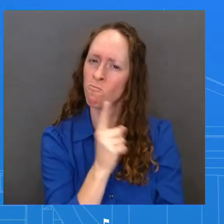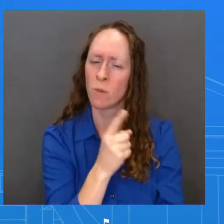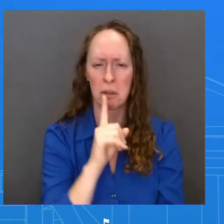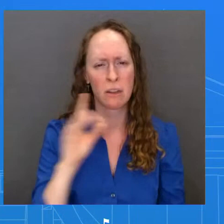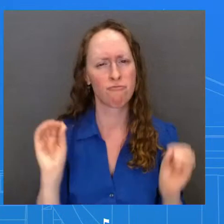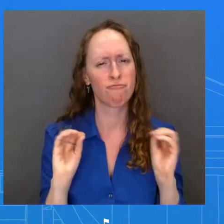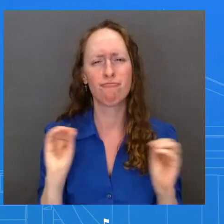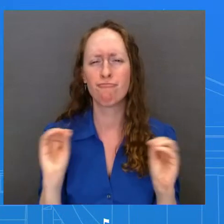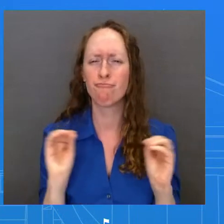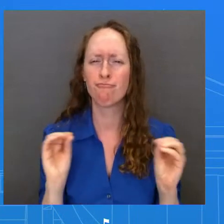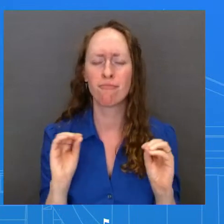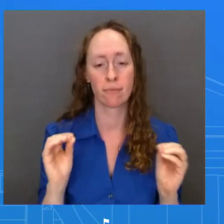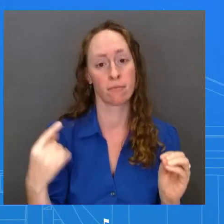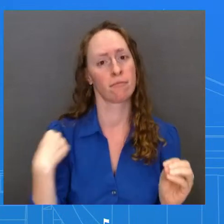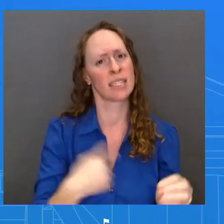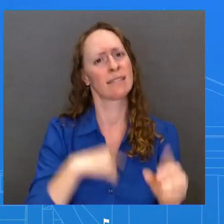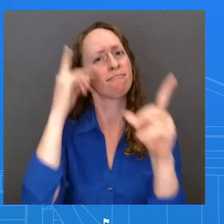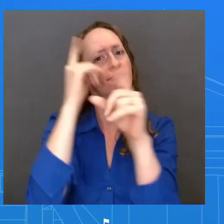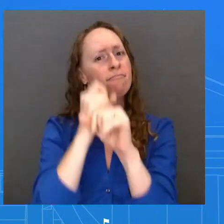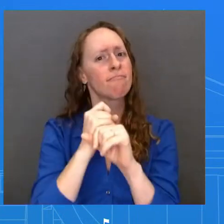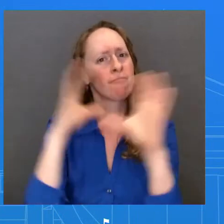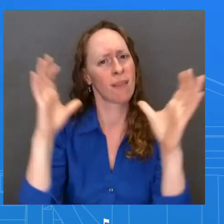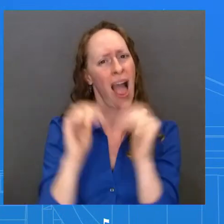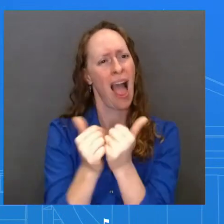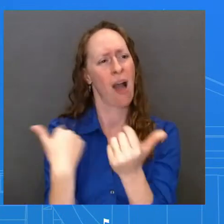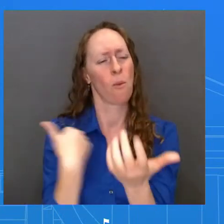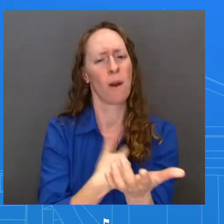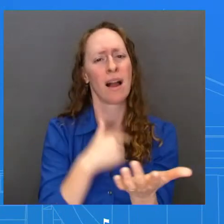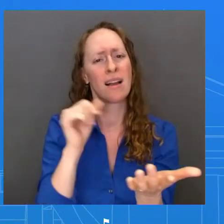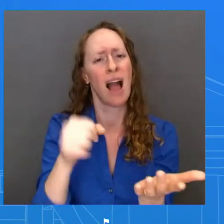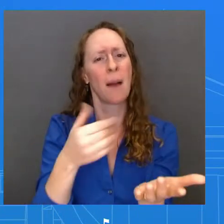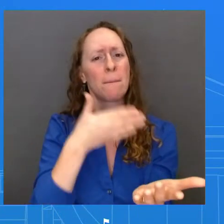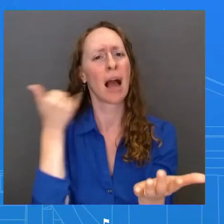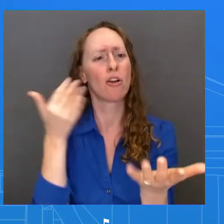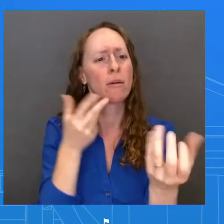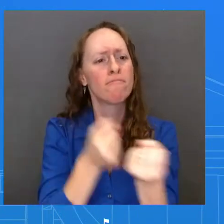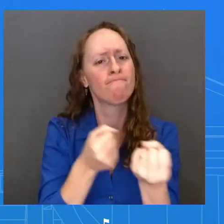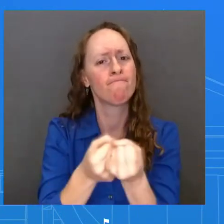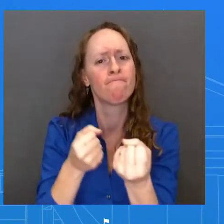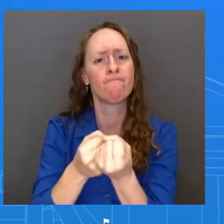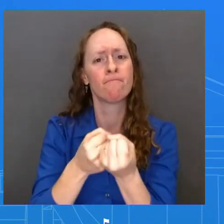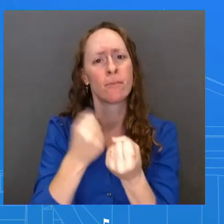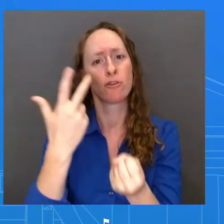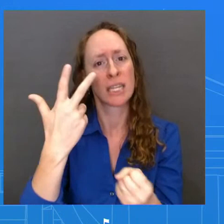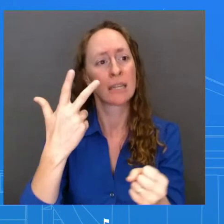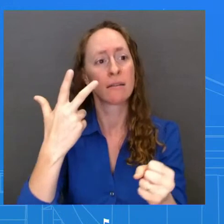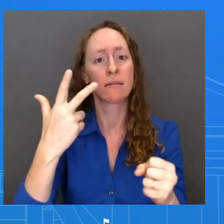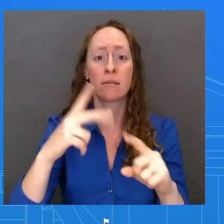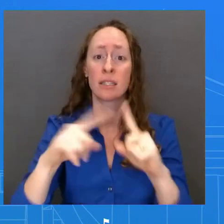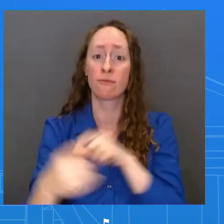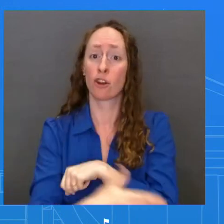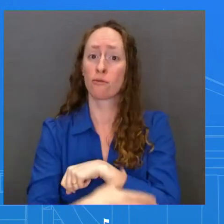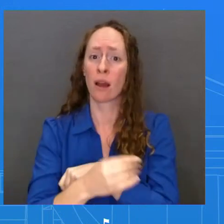but also for people across the Pacific. And so, we are very proud of the work we are doing.